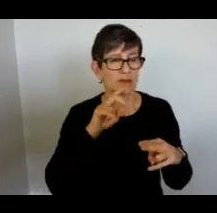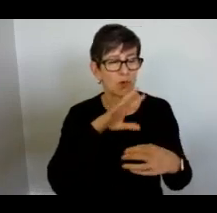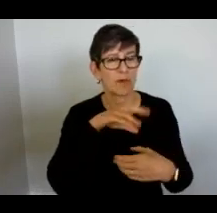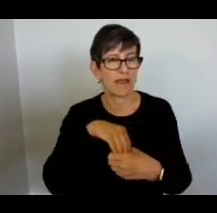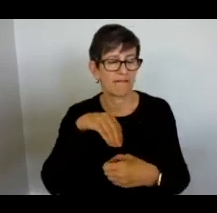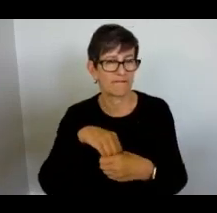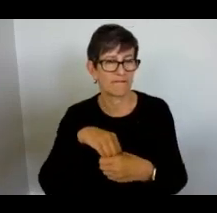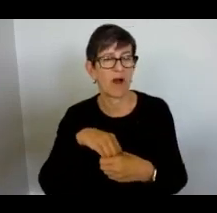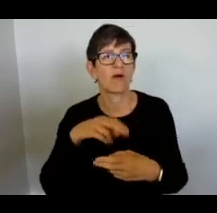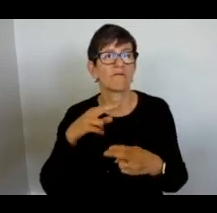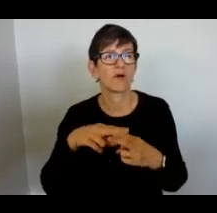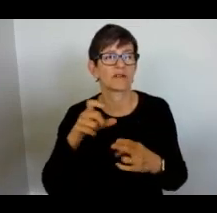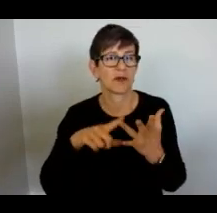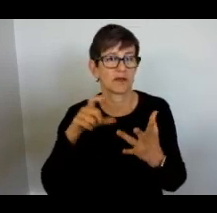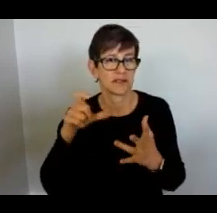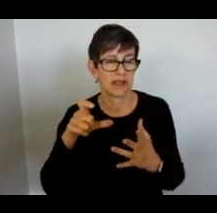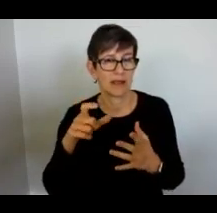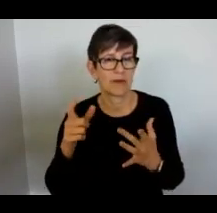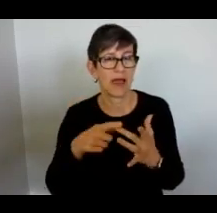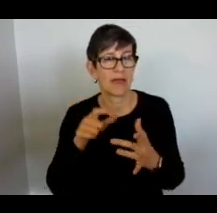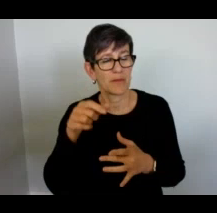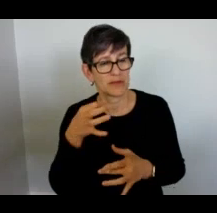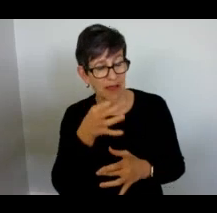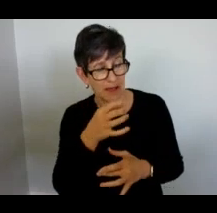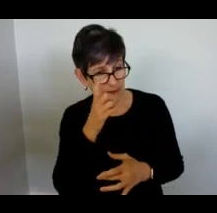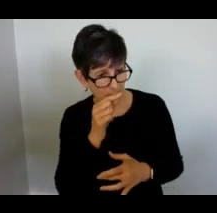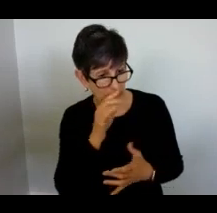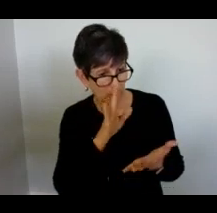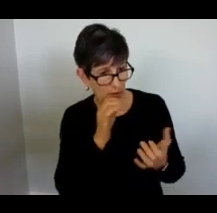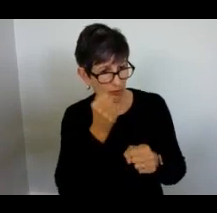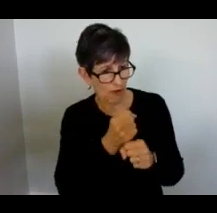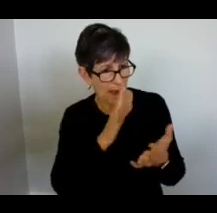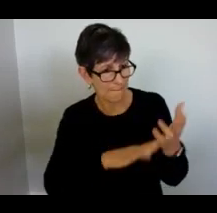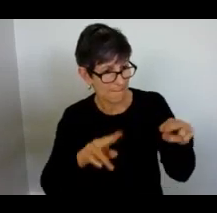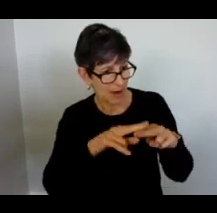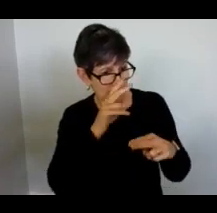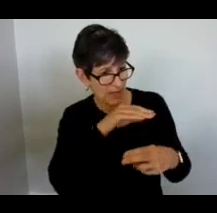can step in and have their say at this point in time? NICHOLAS: Yes. I'll maybe touch on